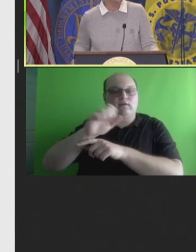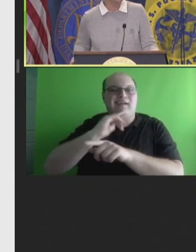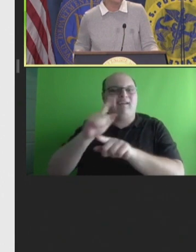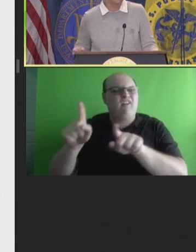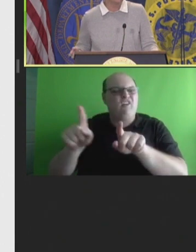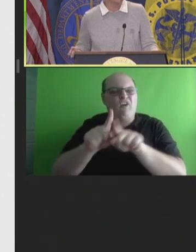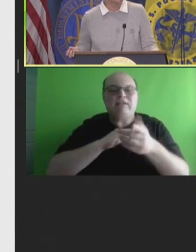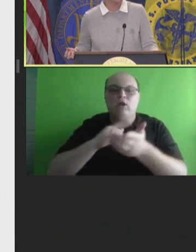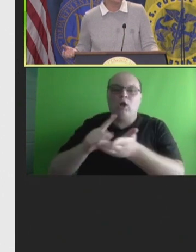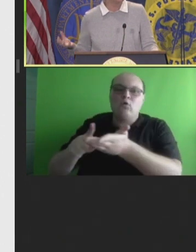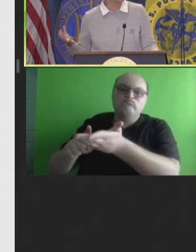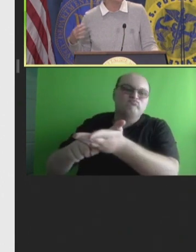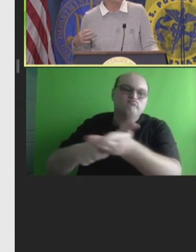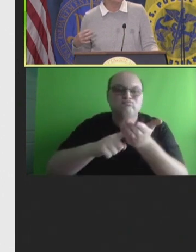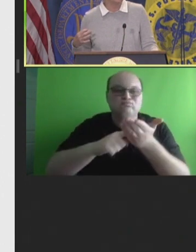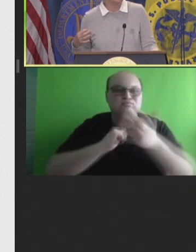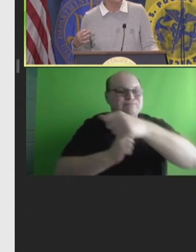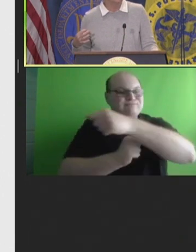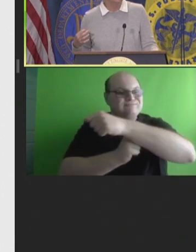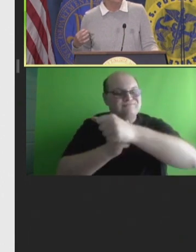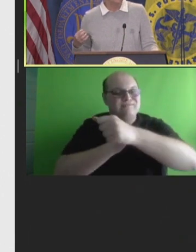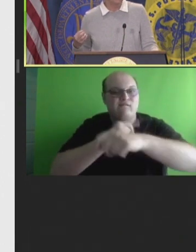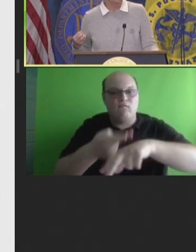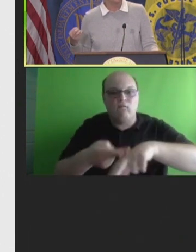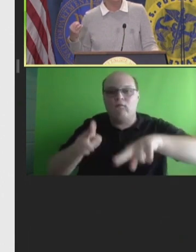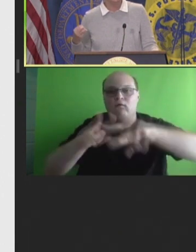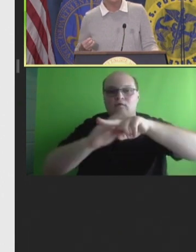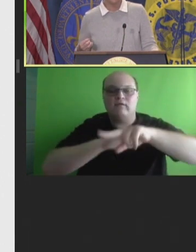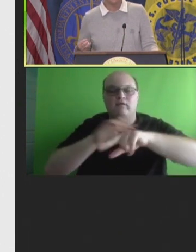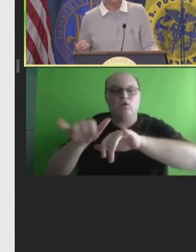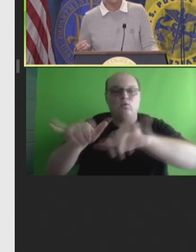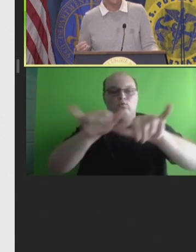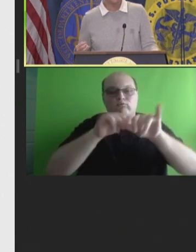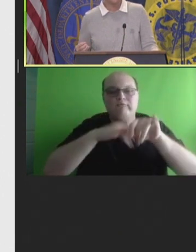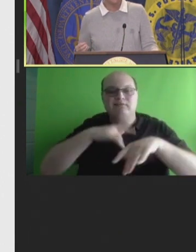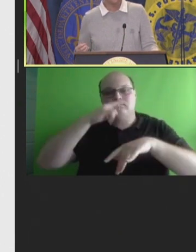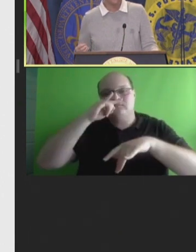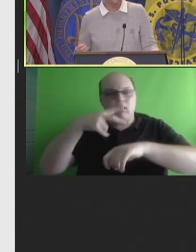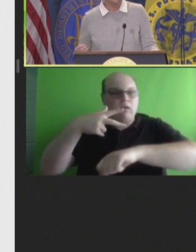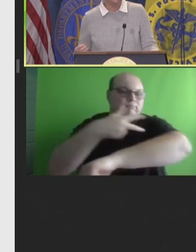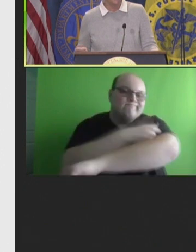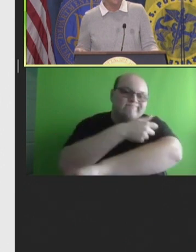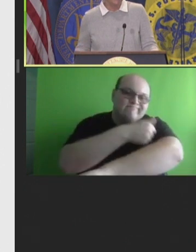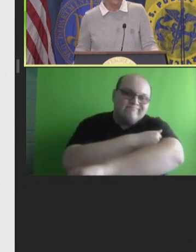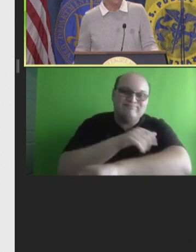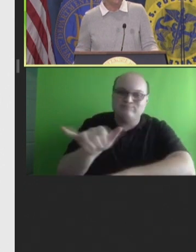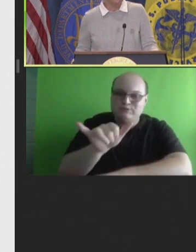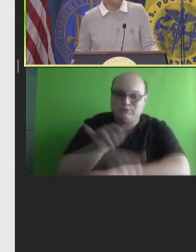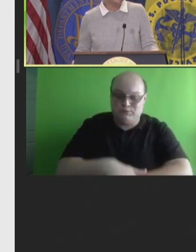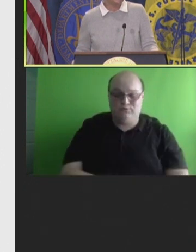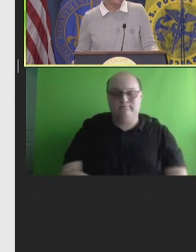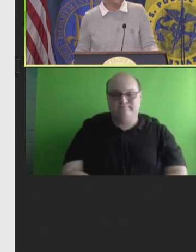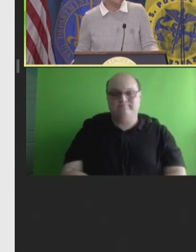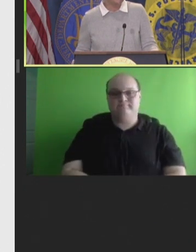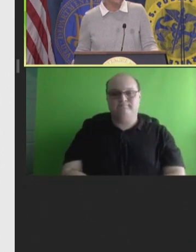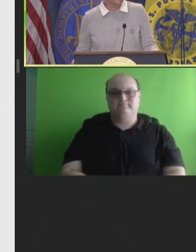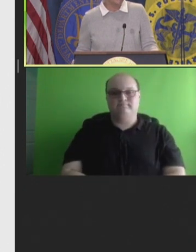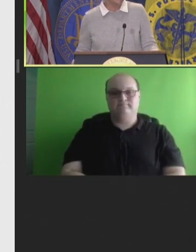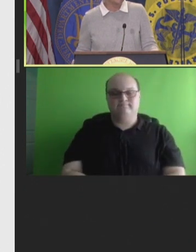the groundwork for increasing routine childhood vaccination rates. And we brought together the